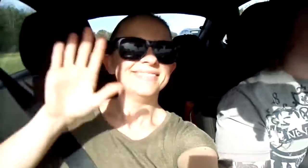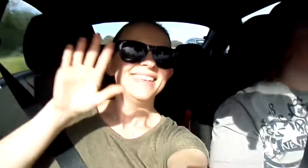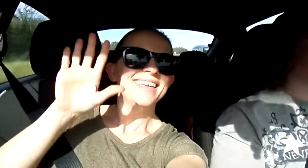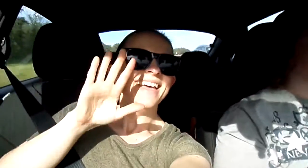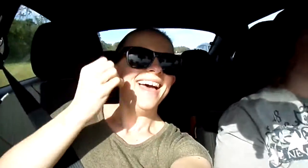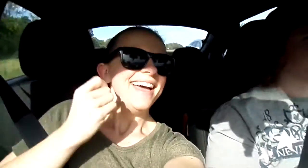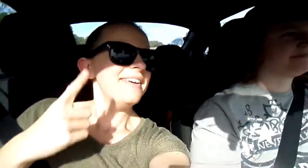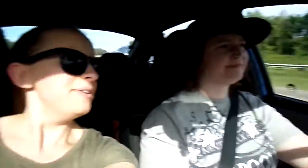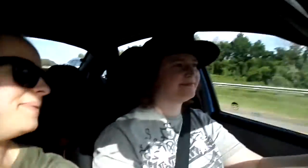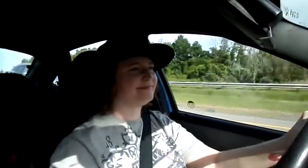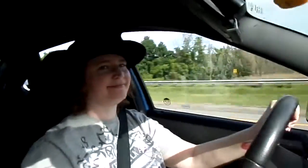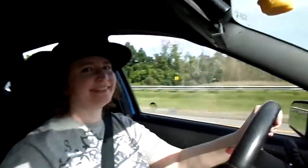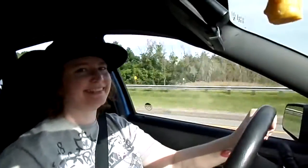Hi everyone!